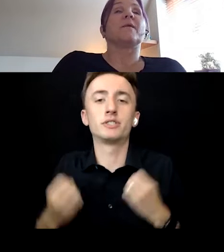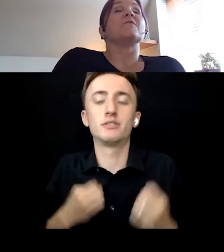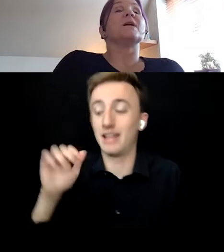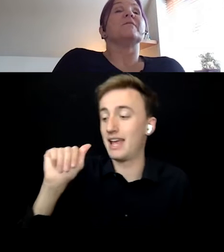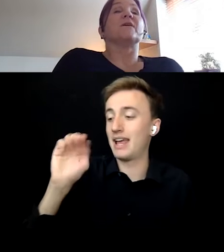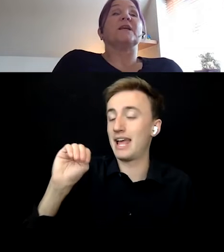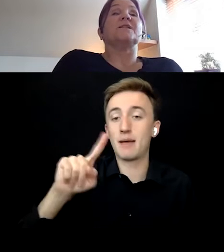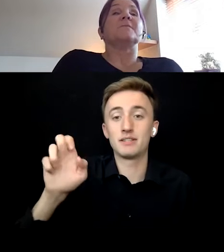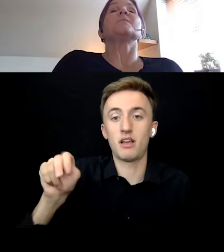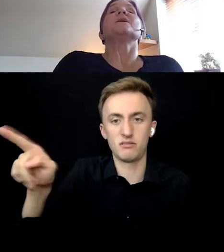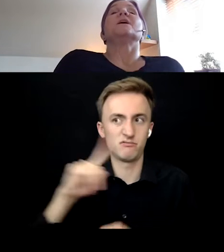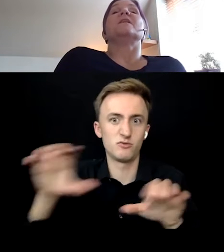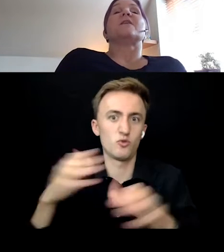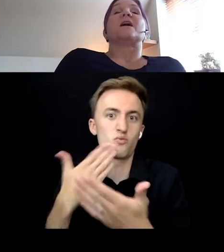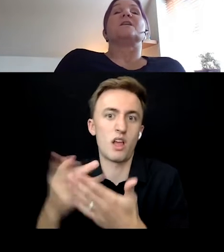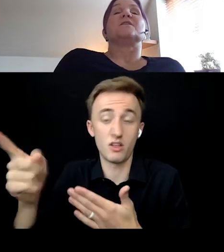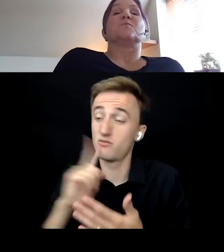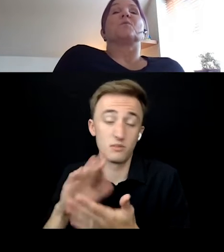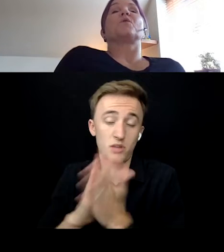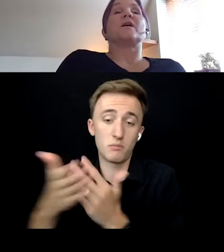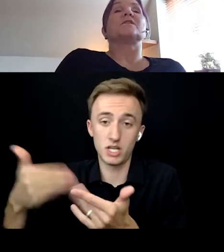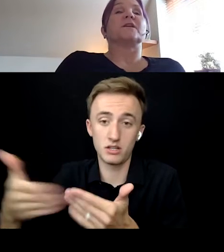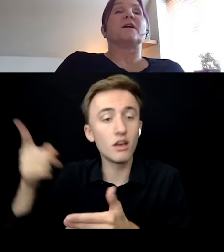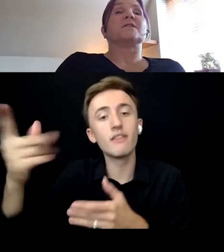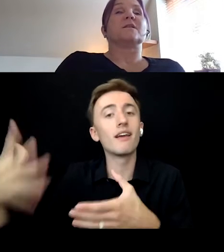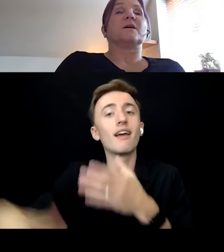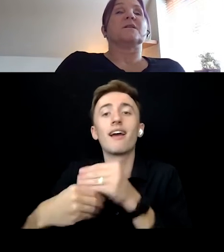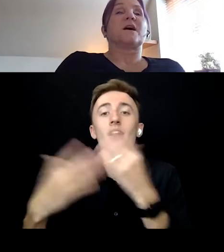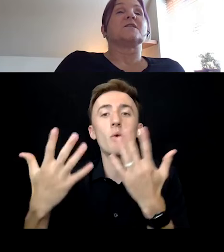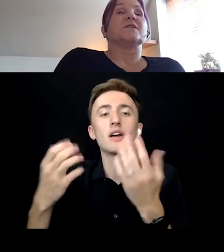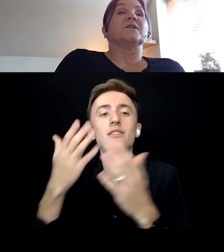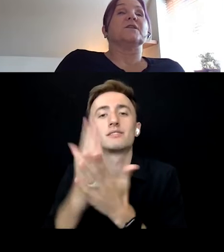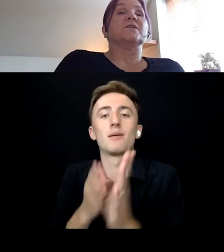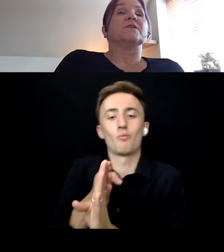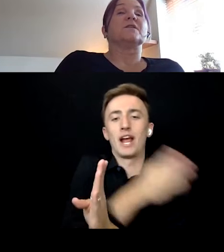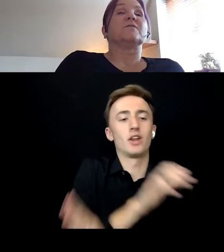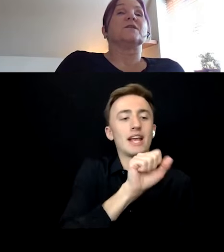And they make it very easy. They have added some proprietary SSML text that you can use if you are